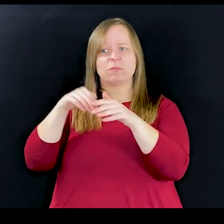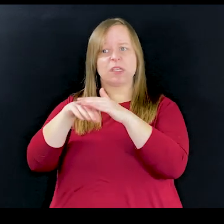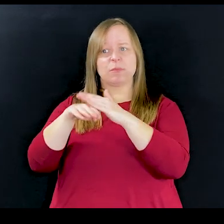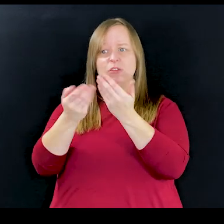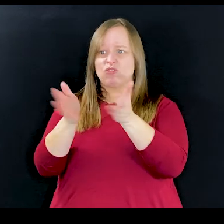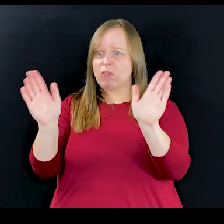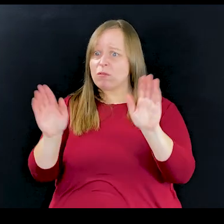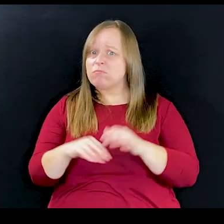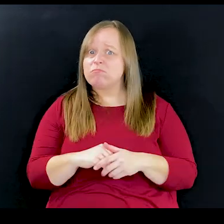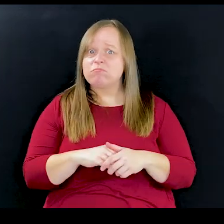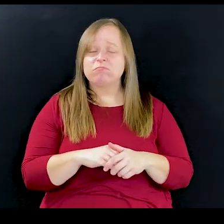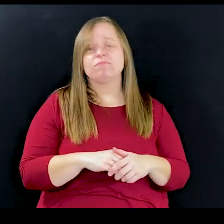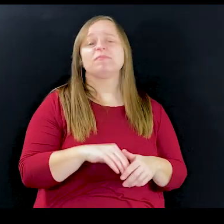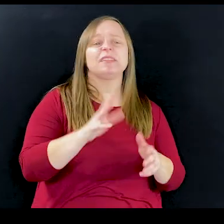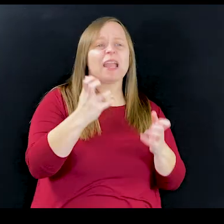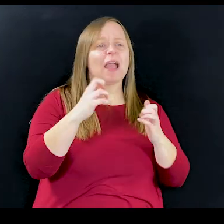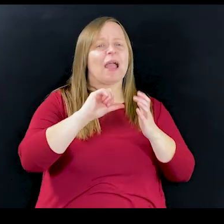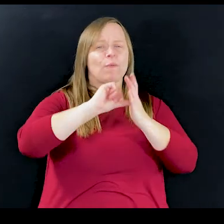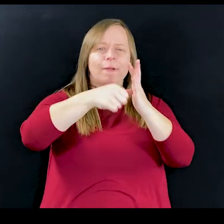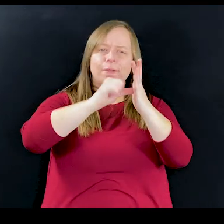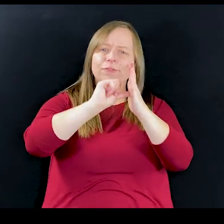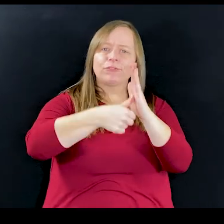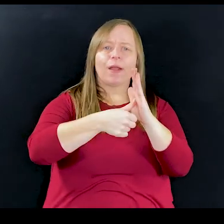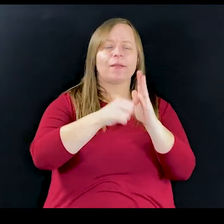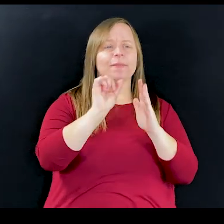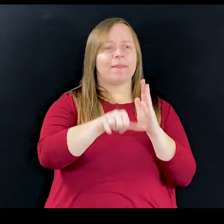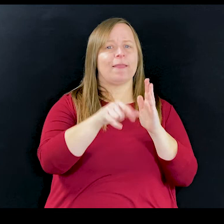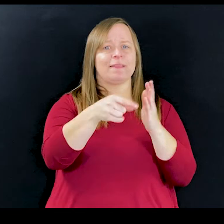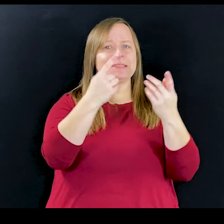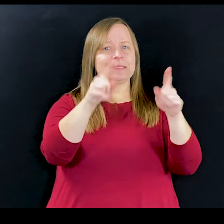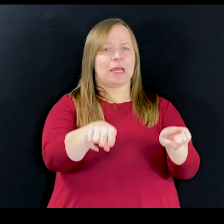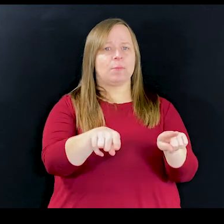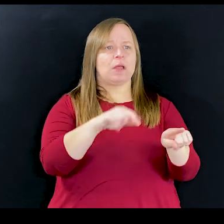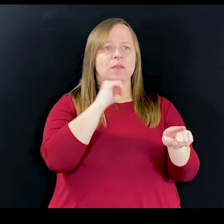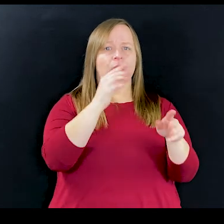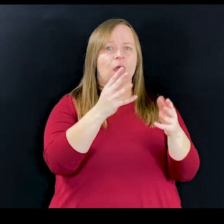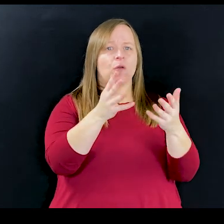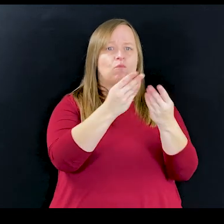accessibility in general? I want to stress that this settlement does not